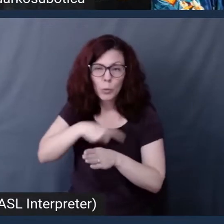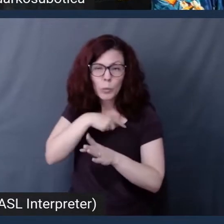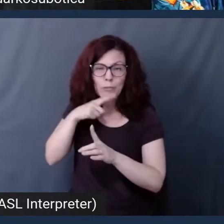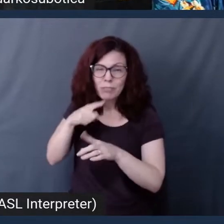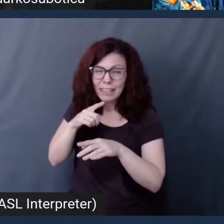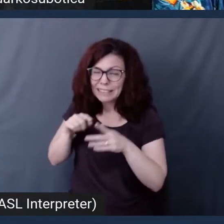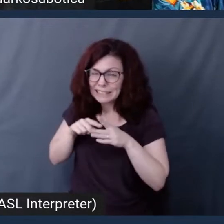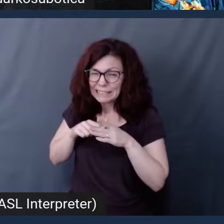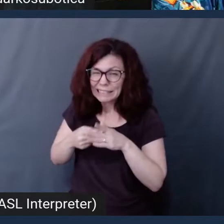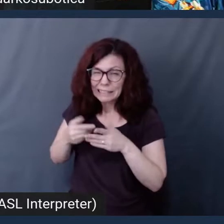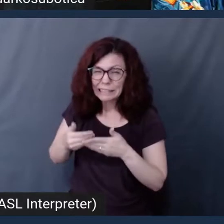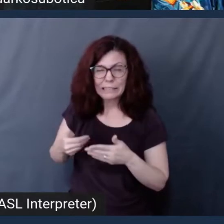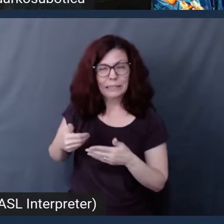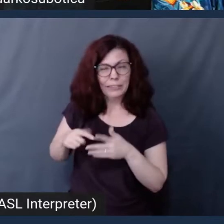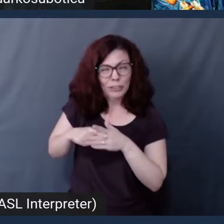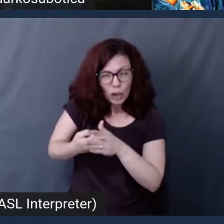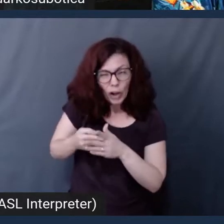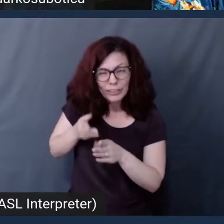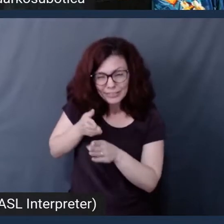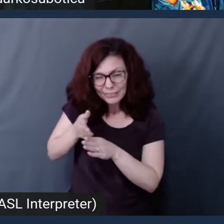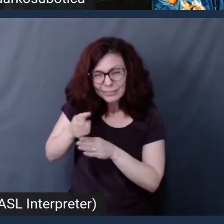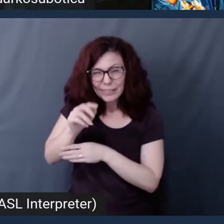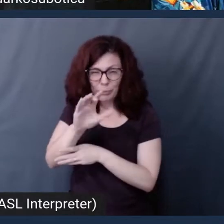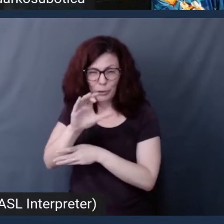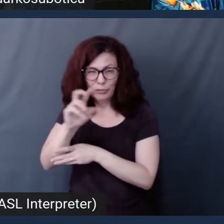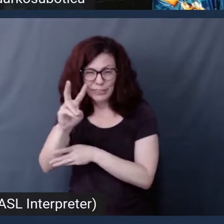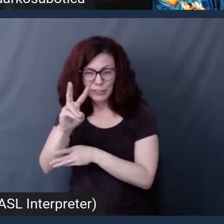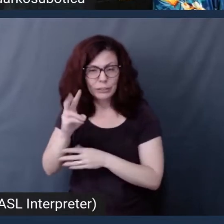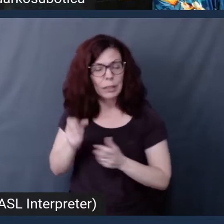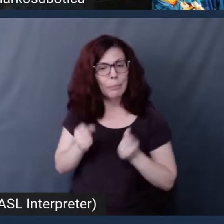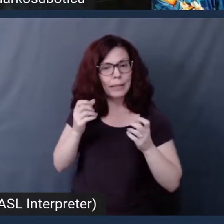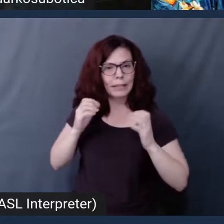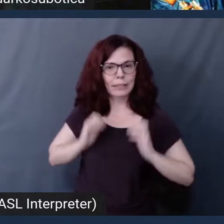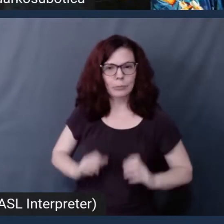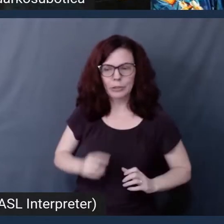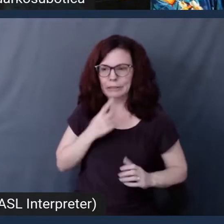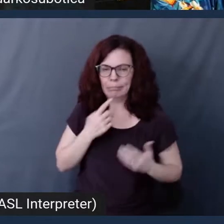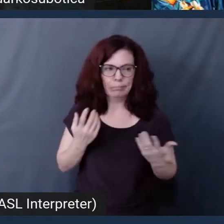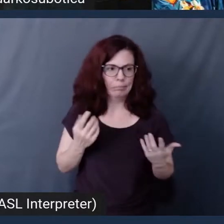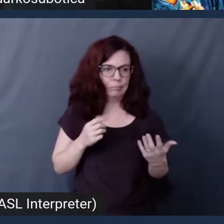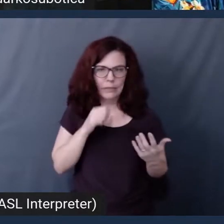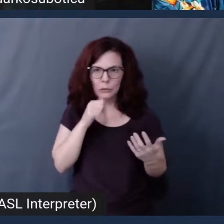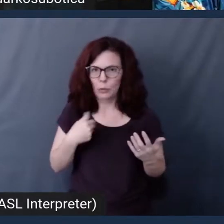in this journey, and many of our customers told us that they just don't have the expertise in-house.